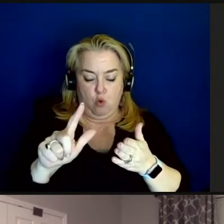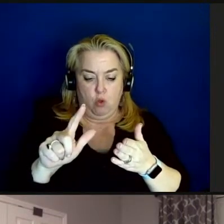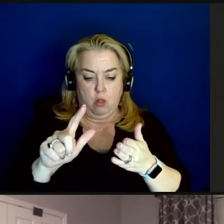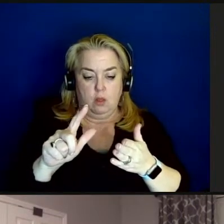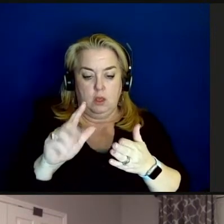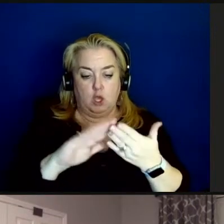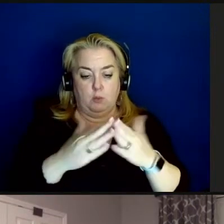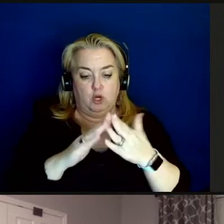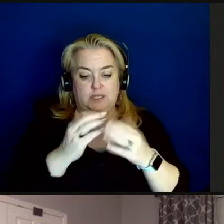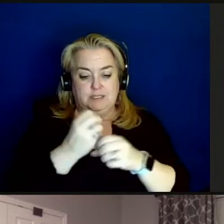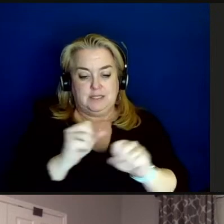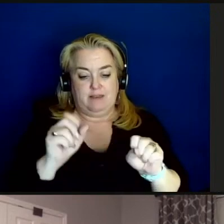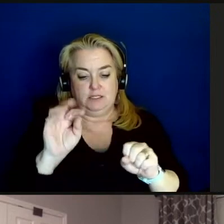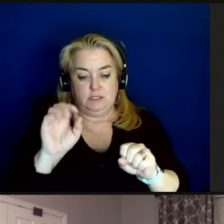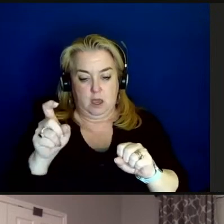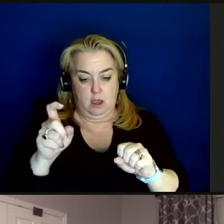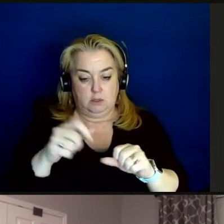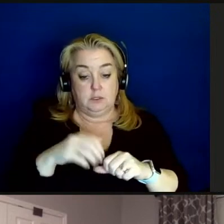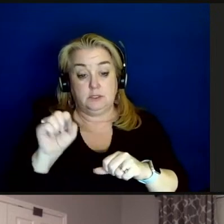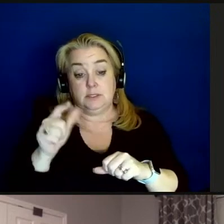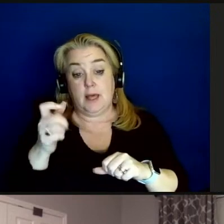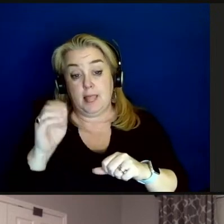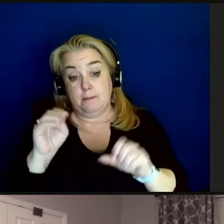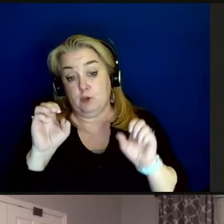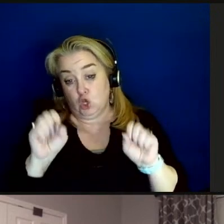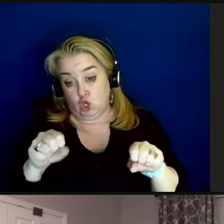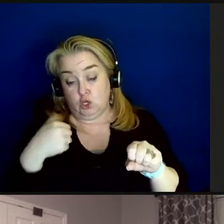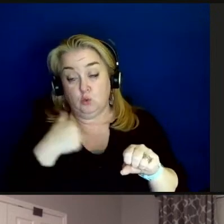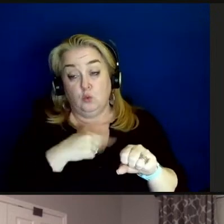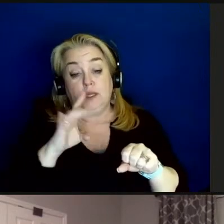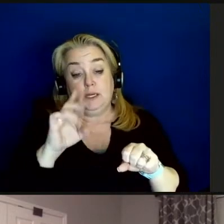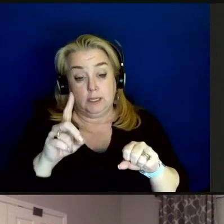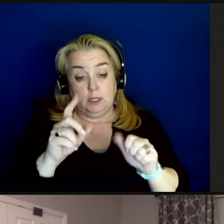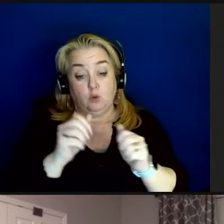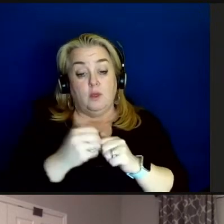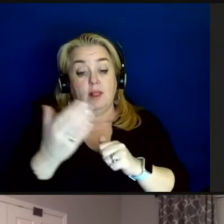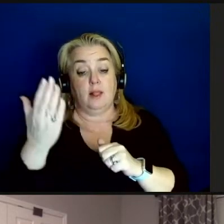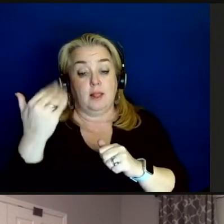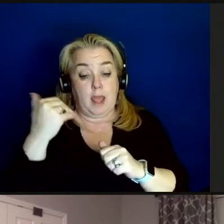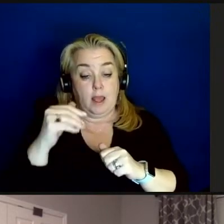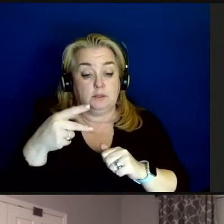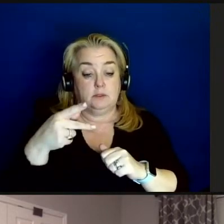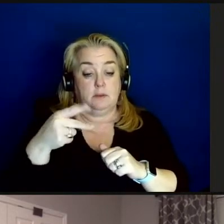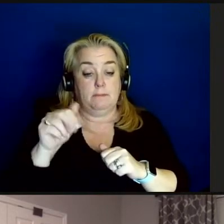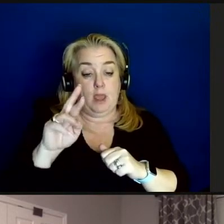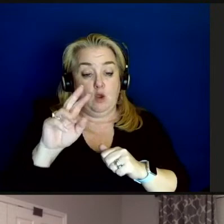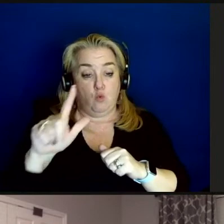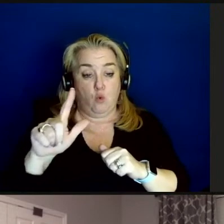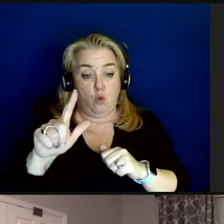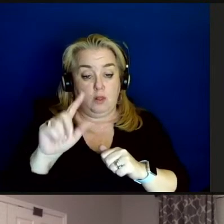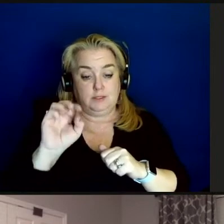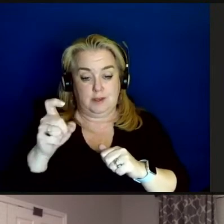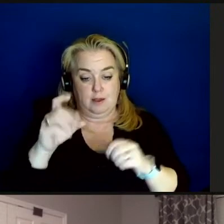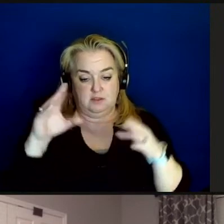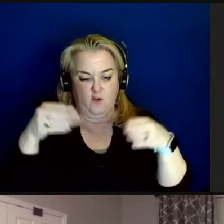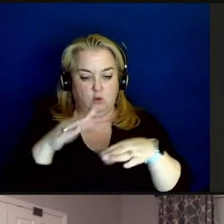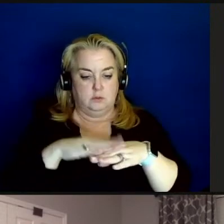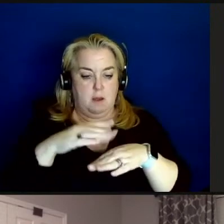SO I THINK THAT WAS IN RENCE TO THE EUGENE PAYROLL